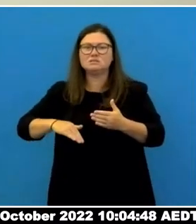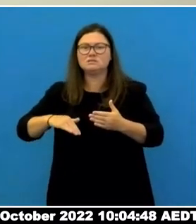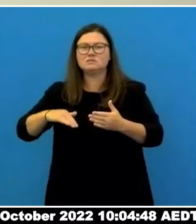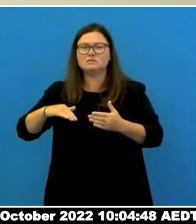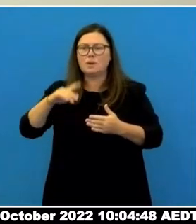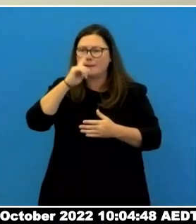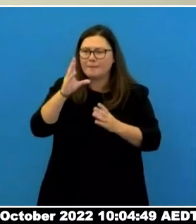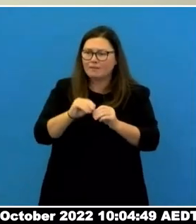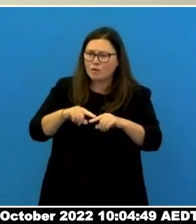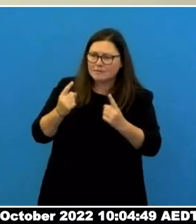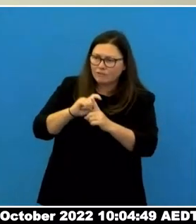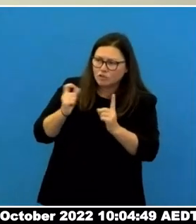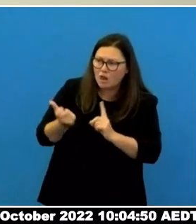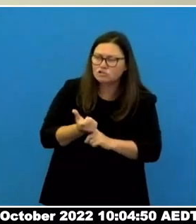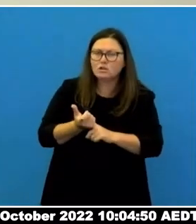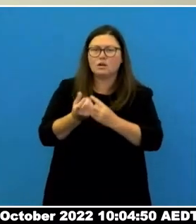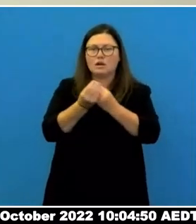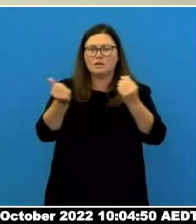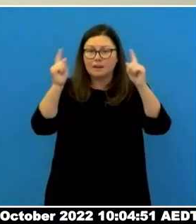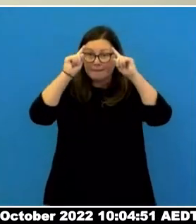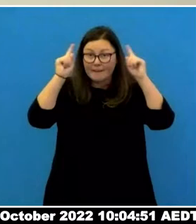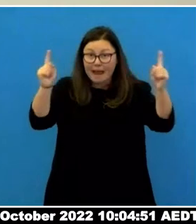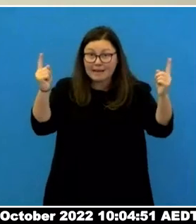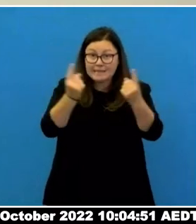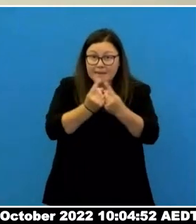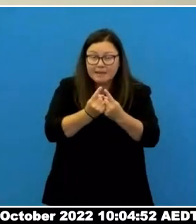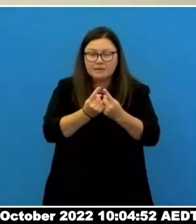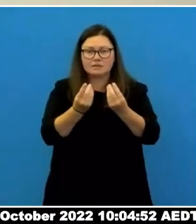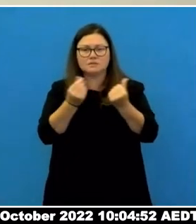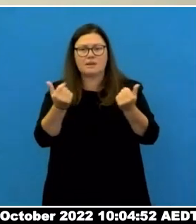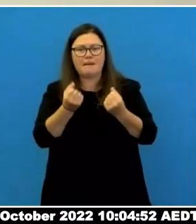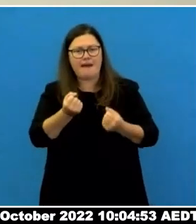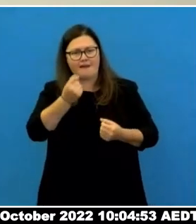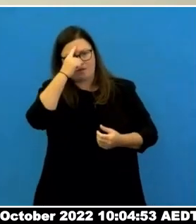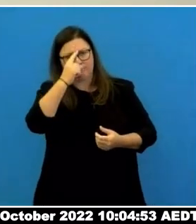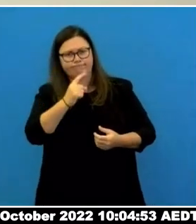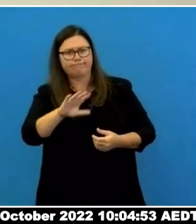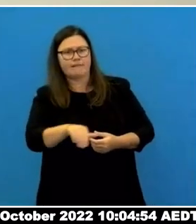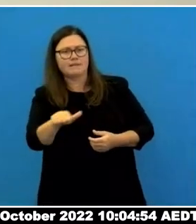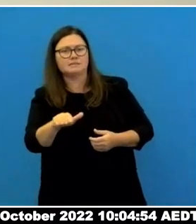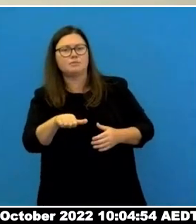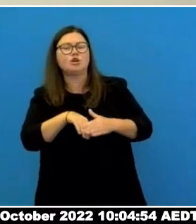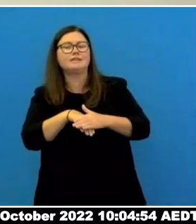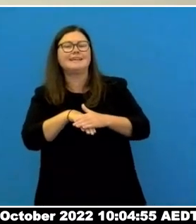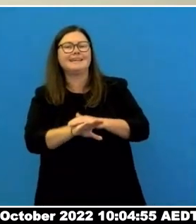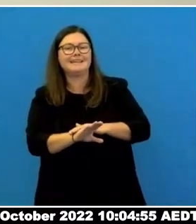each with expertise in anti racism and a promotion of cultural diversity and inclusion.